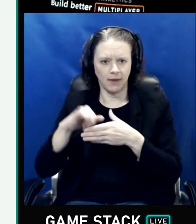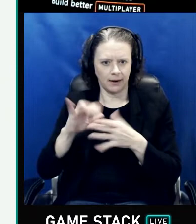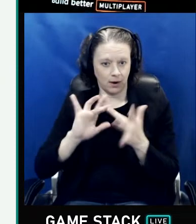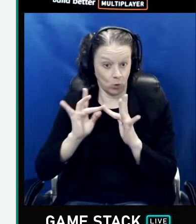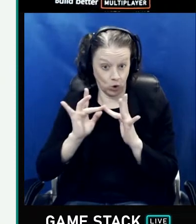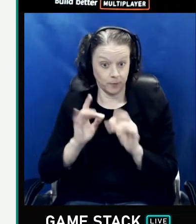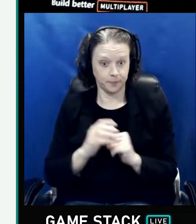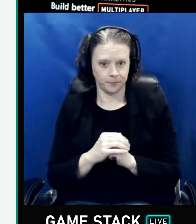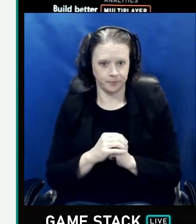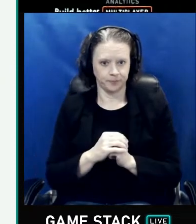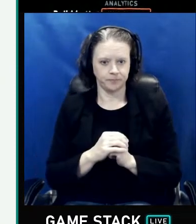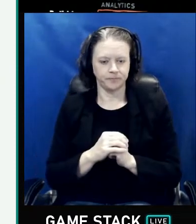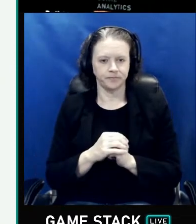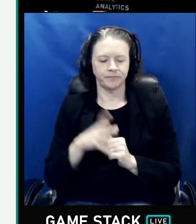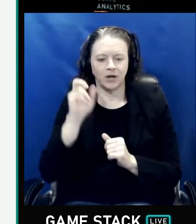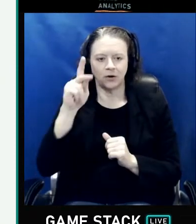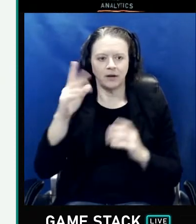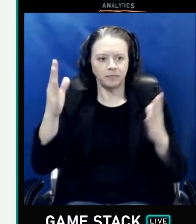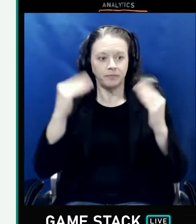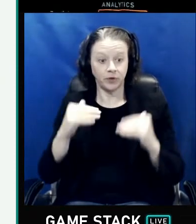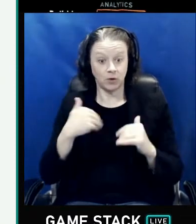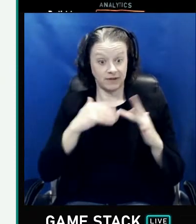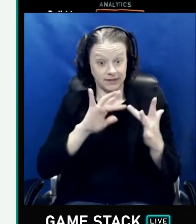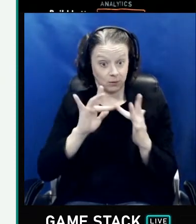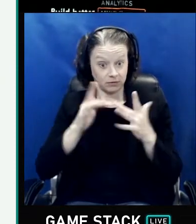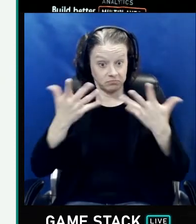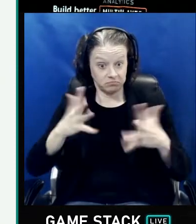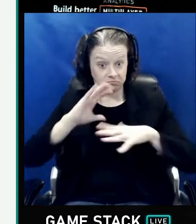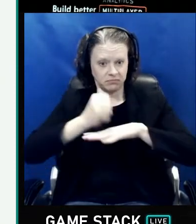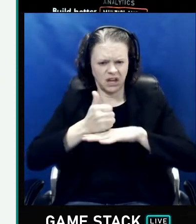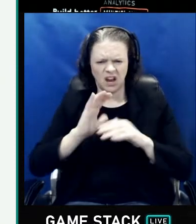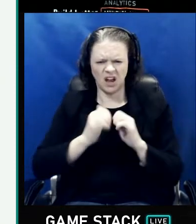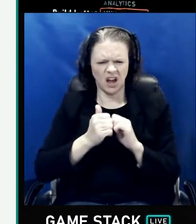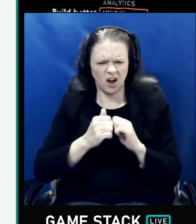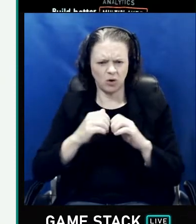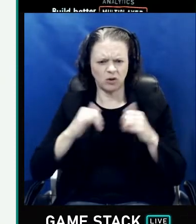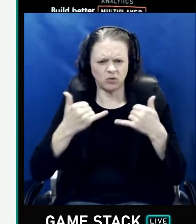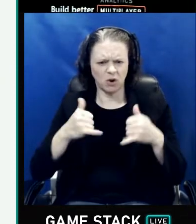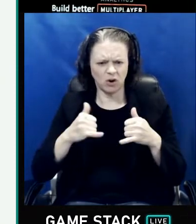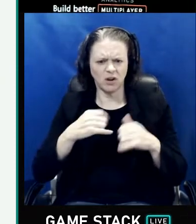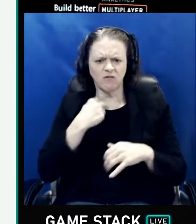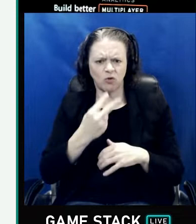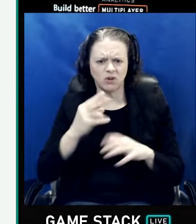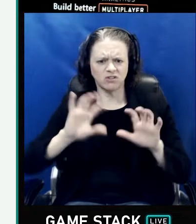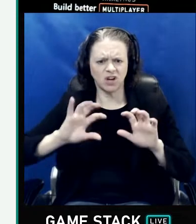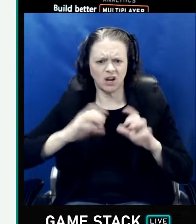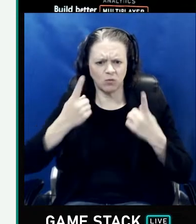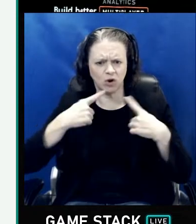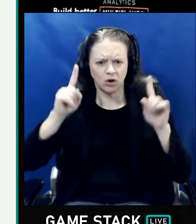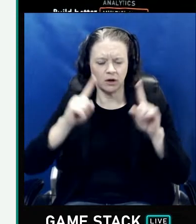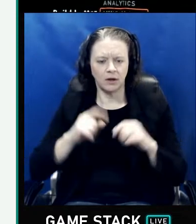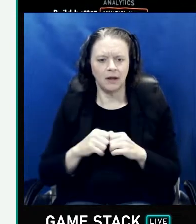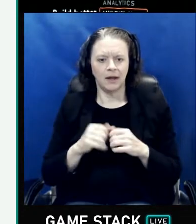Okay, you have the network, but how does Party voice chat work? It's accomplished by creating a collection of chat controls, and the